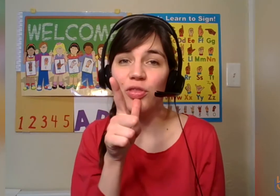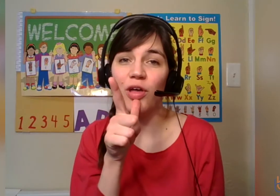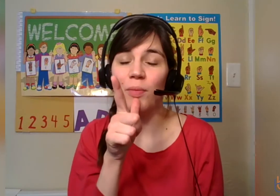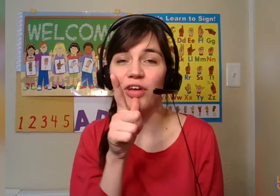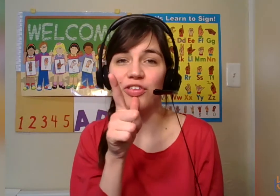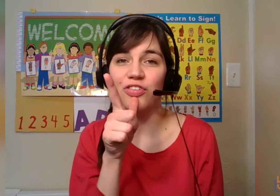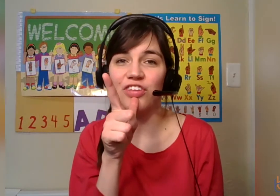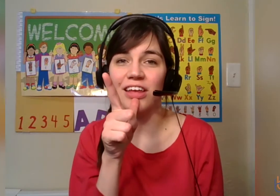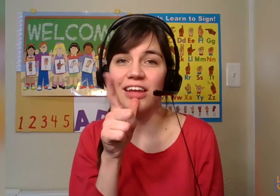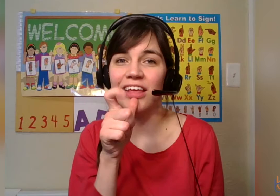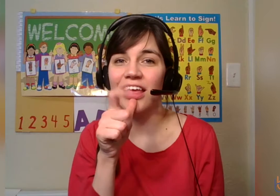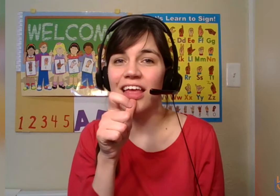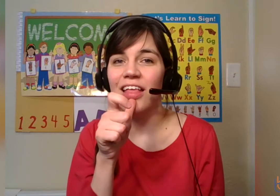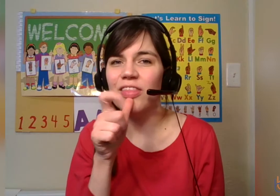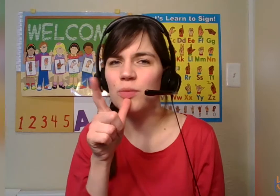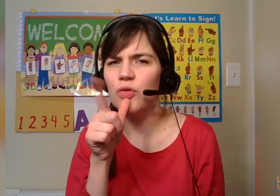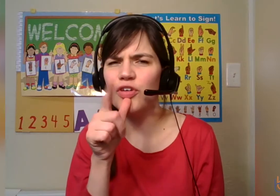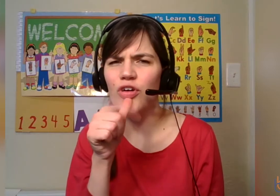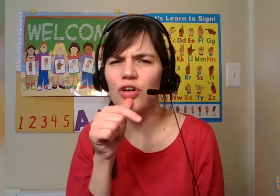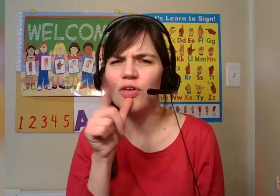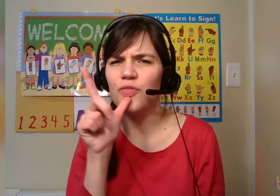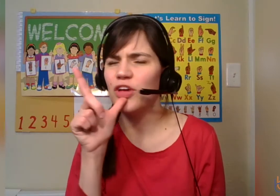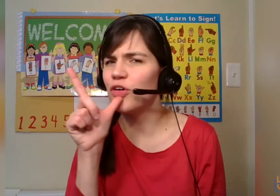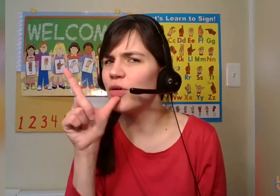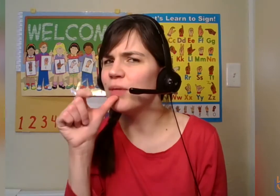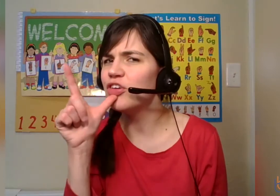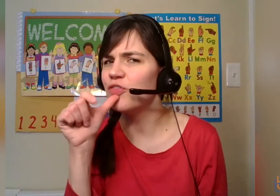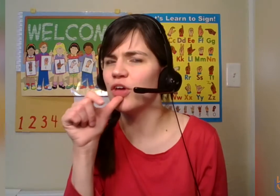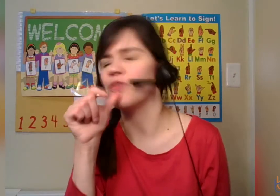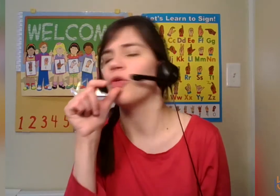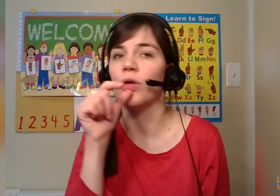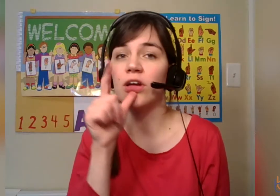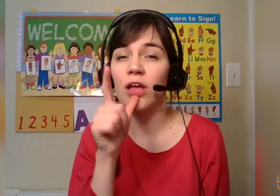your thumb under your chin, then move your finger. Bend your finger forward as